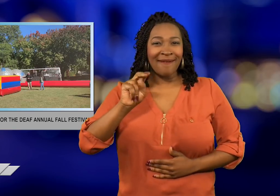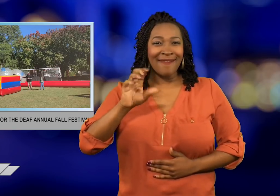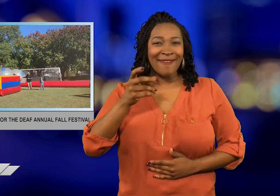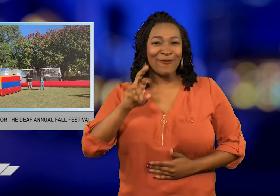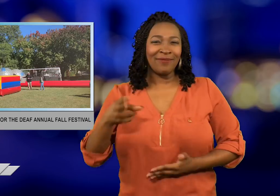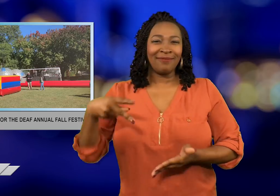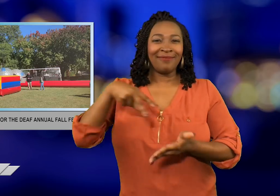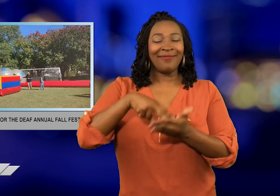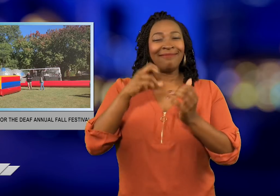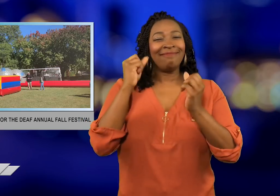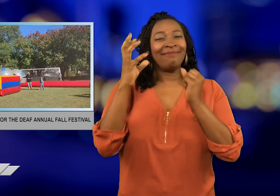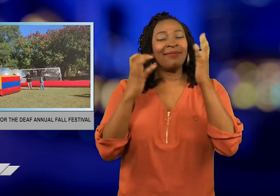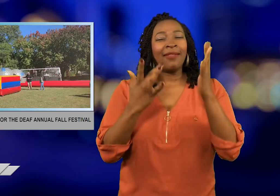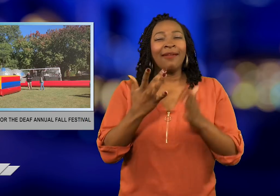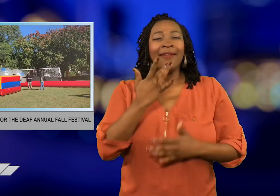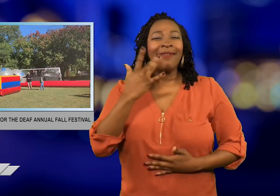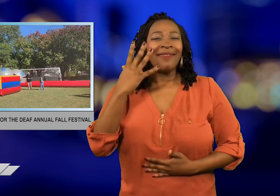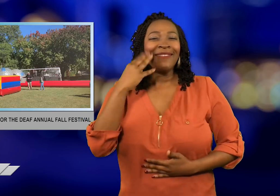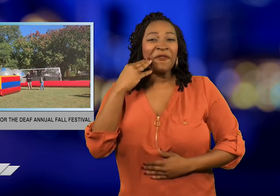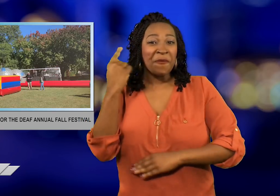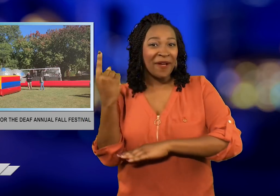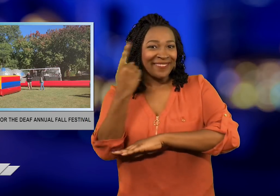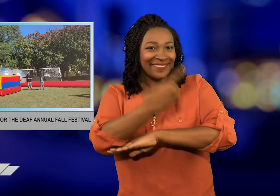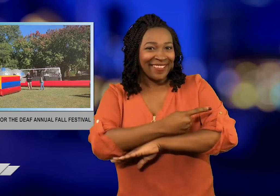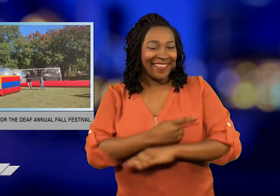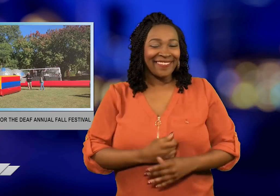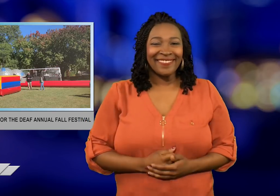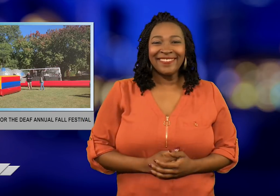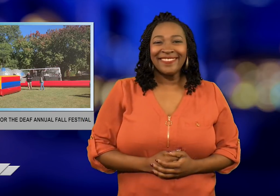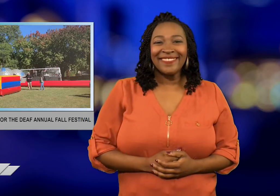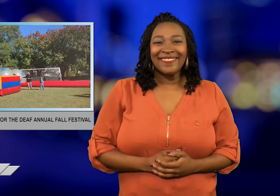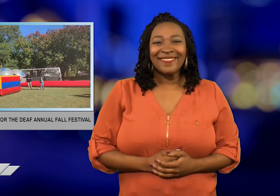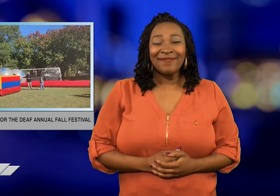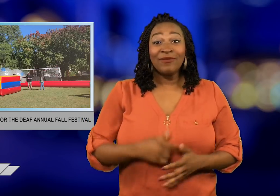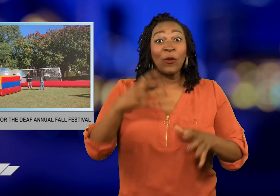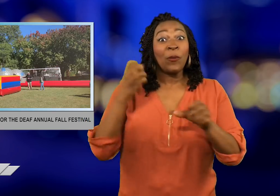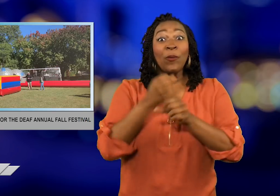anchor for a day.